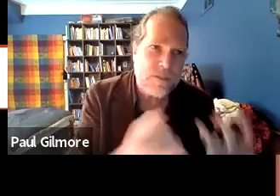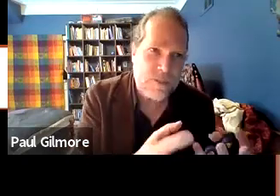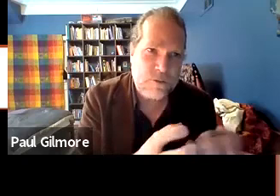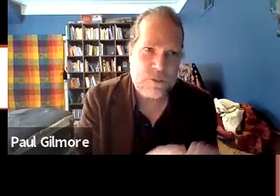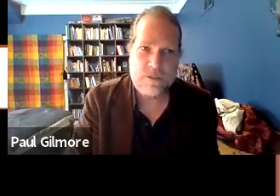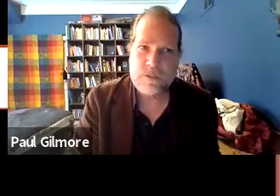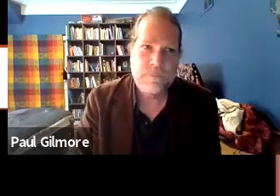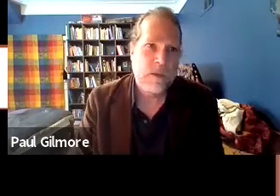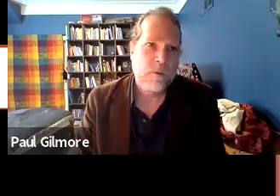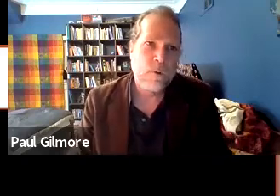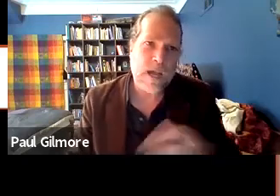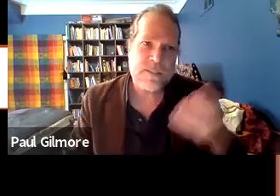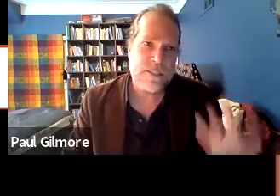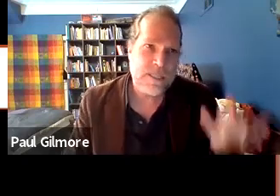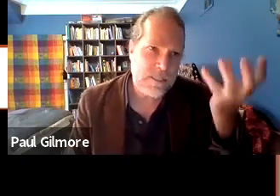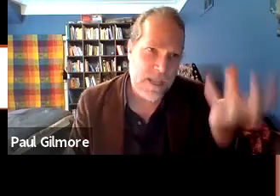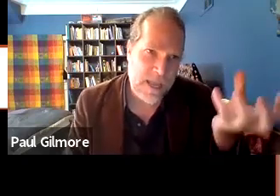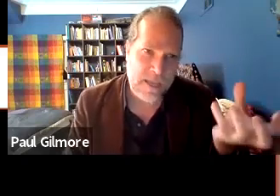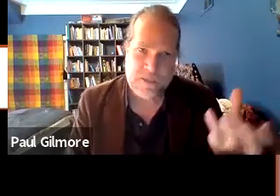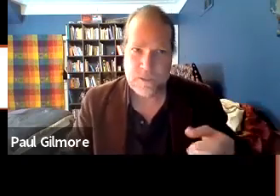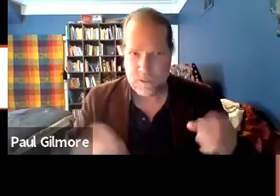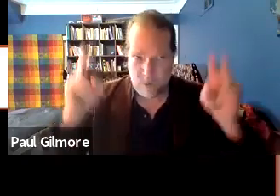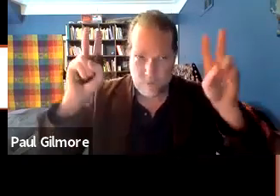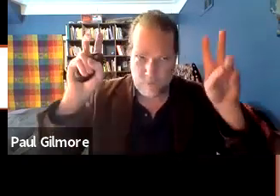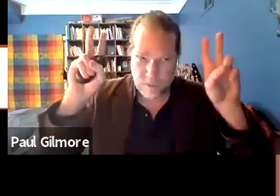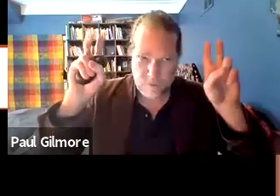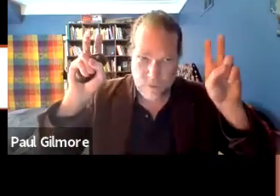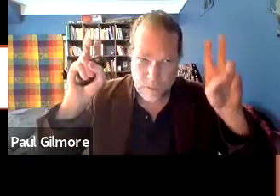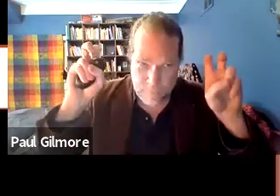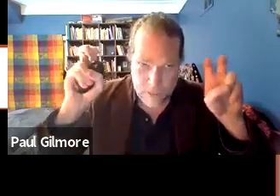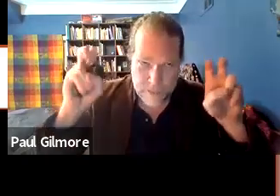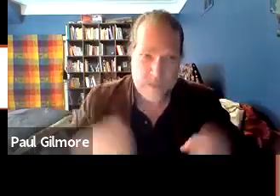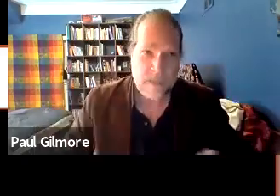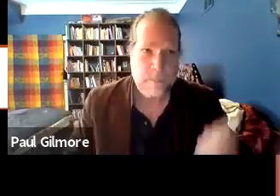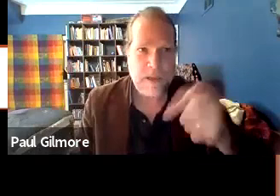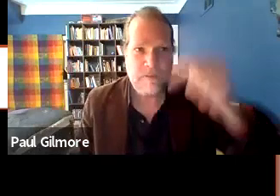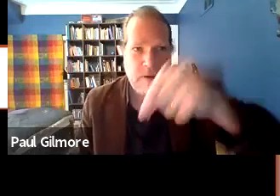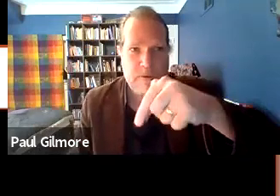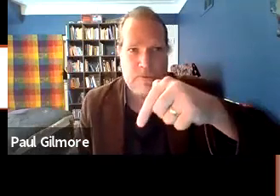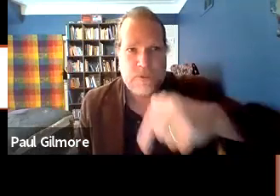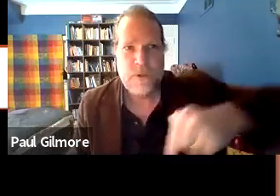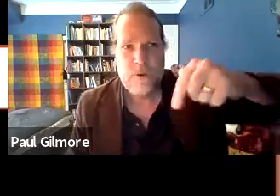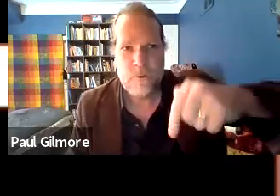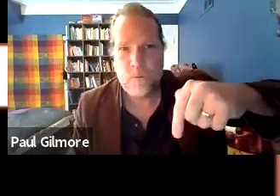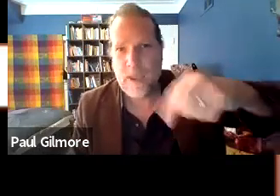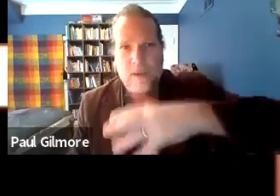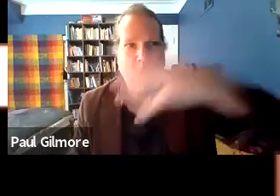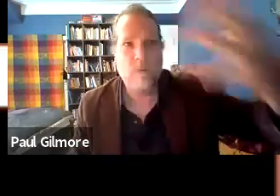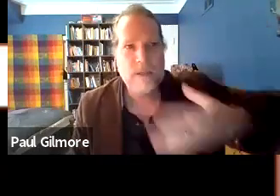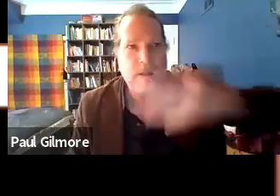institutions were not seen as, quote, unquote, American by those who had already